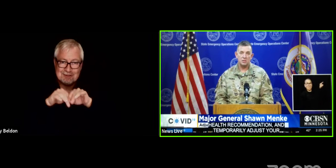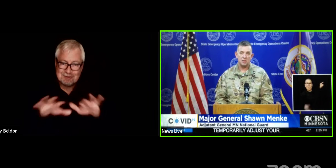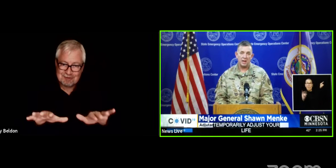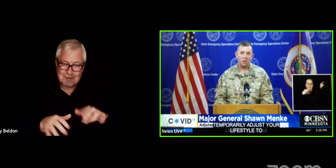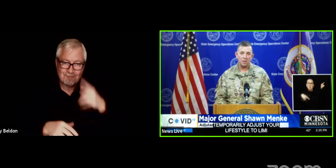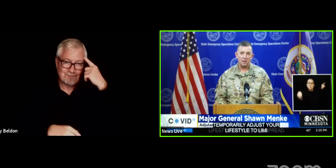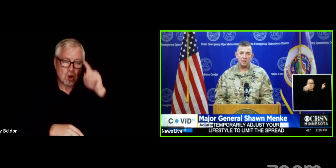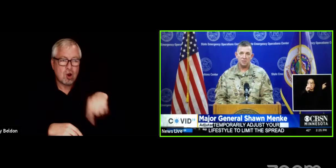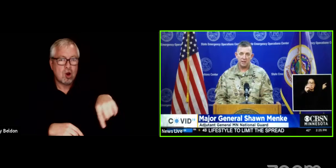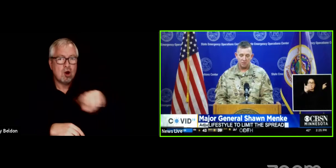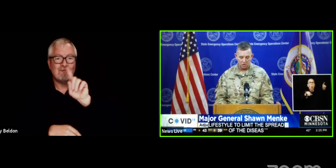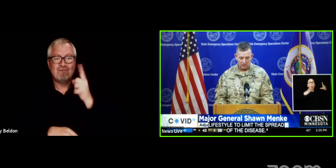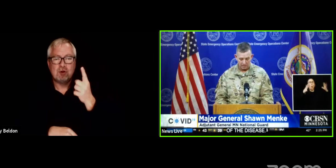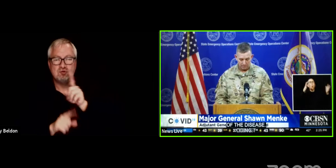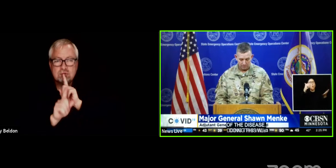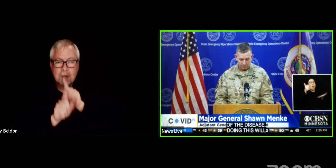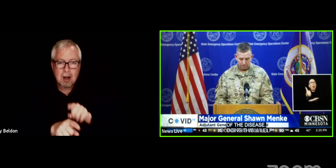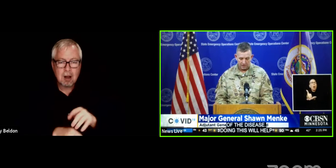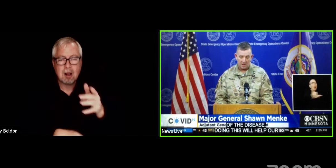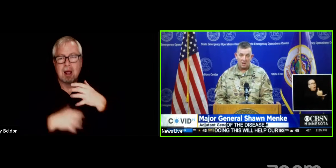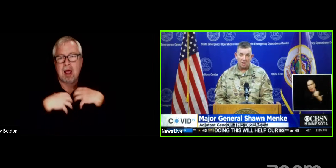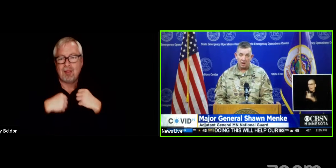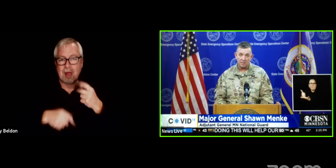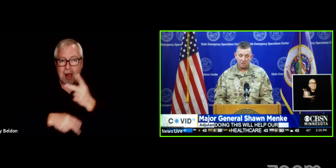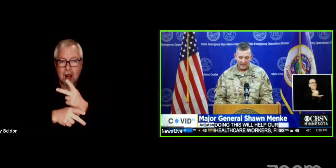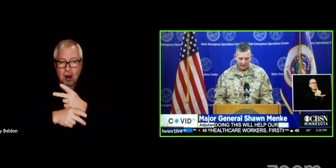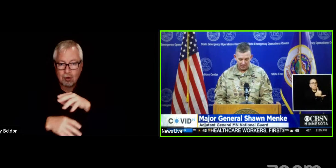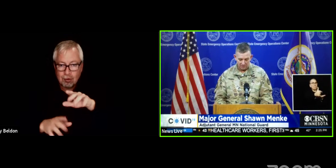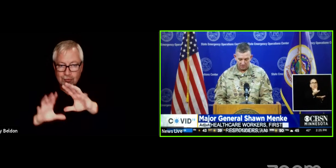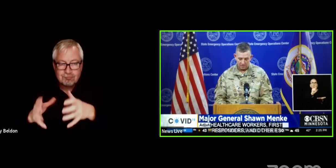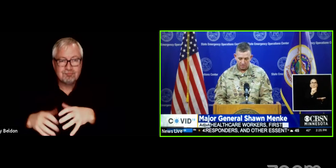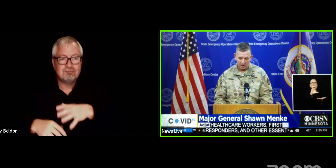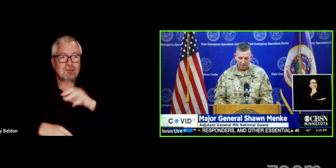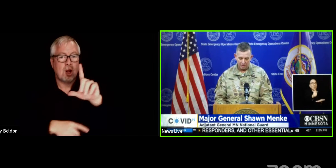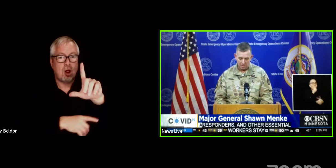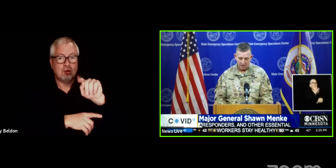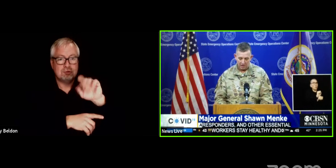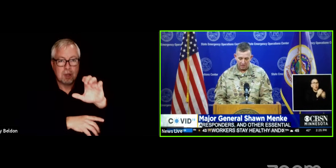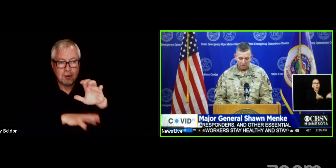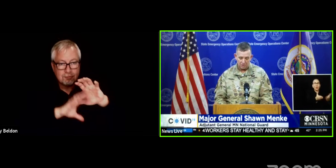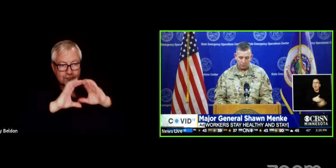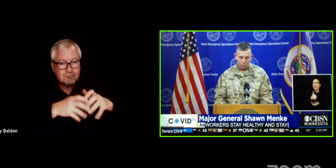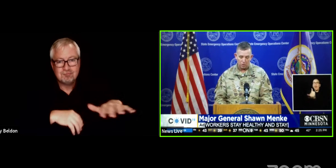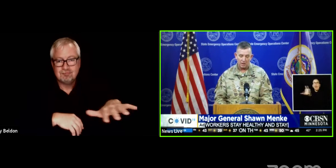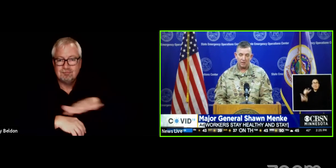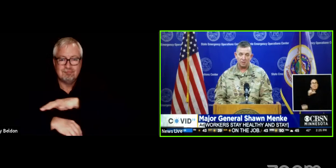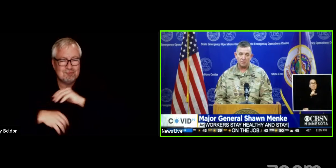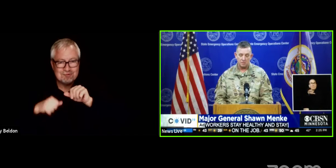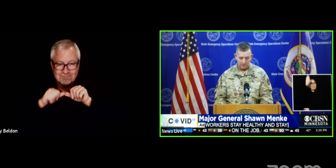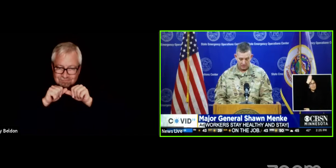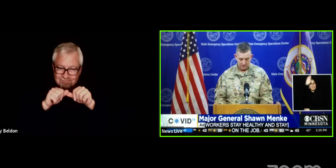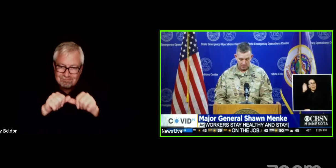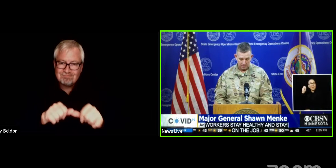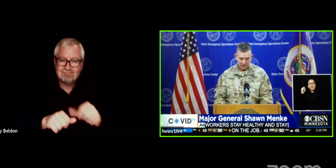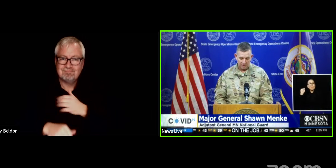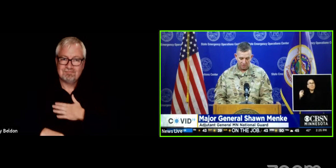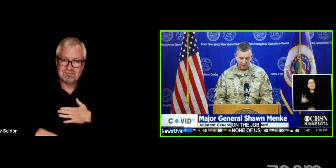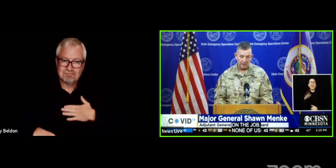STAY HEALTHY AND STAY ON THE JOB. NONE OF US LIKE THIS BUT ALL OF US CAN MAKE A DIFFERENCE IF WE CAN WORK TOGETHER IN THIS FIGHT.